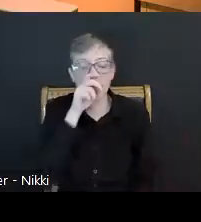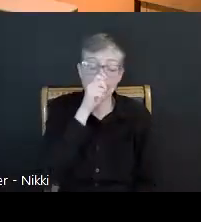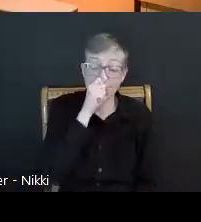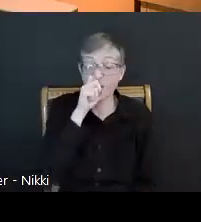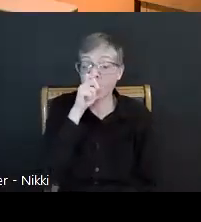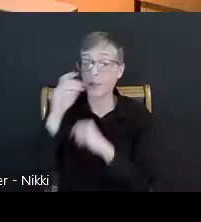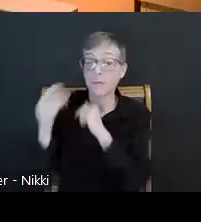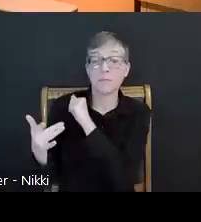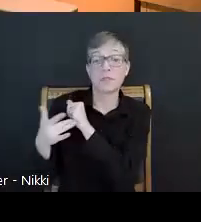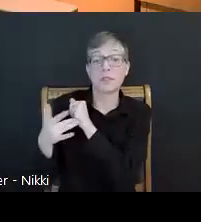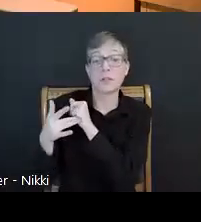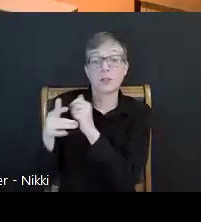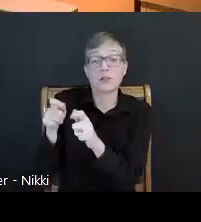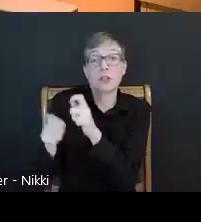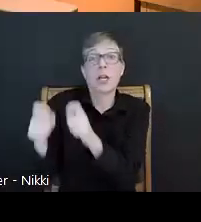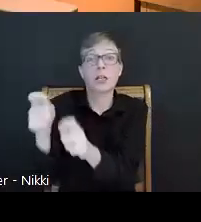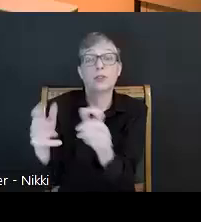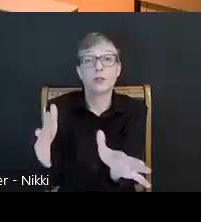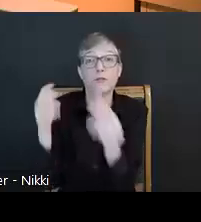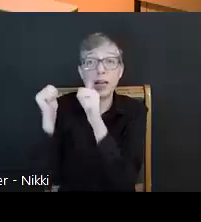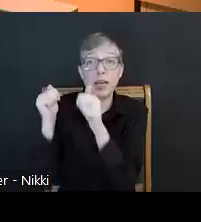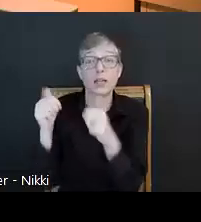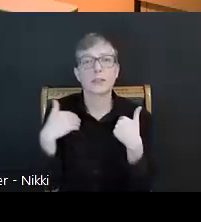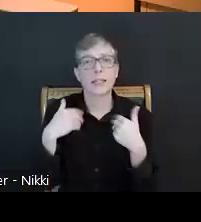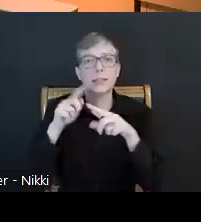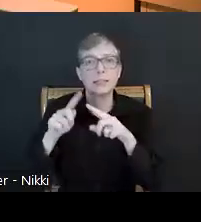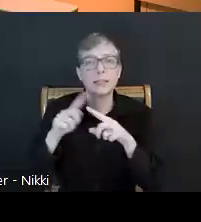we can understand it and really has a different landscape on safety for people because they can